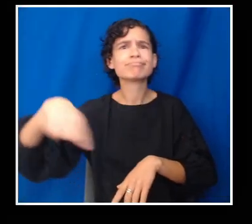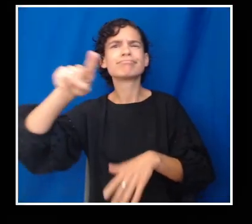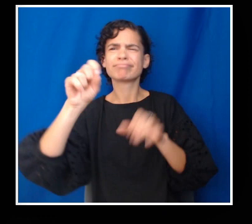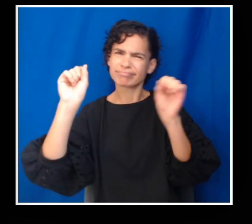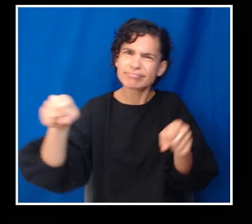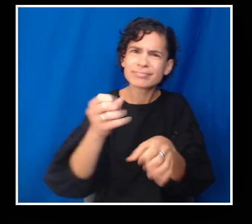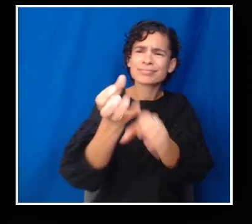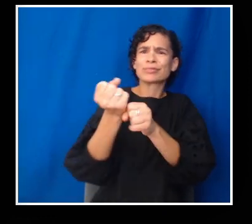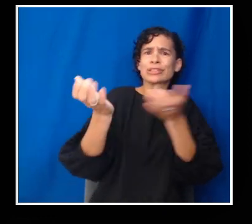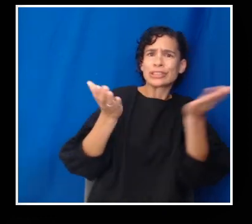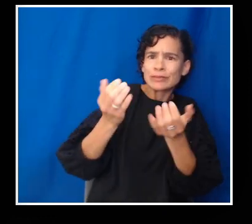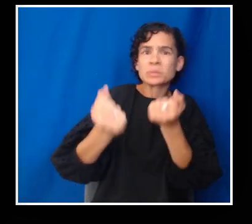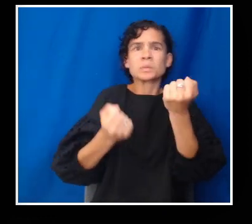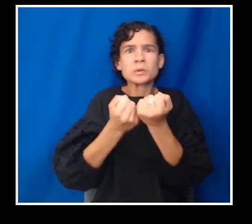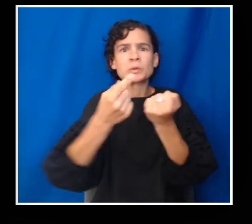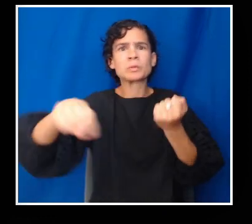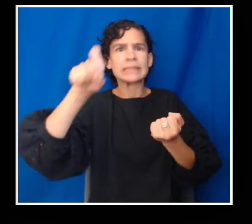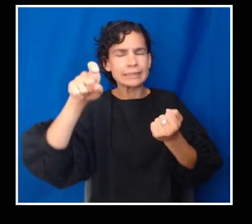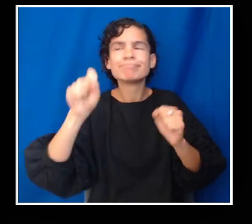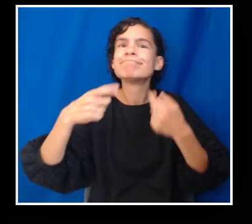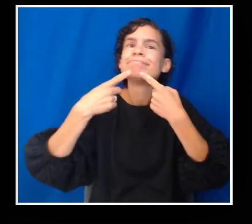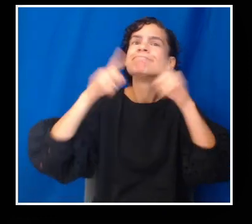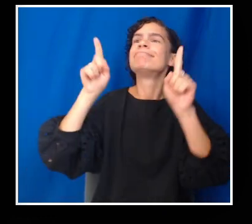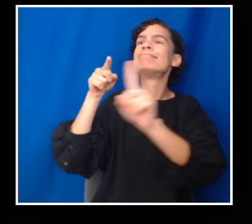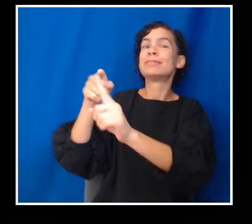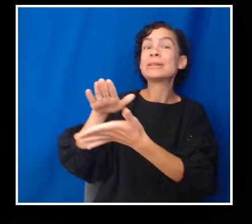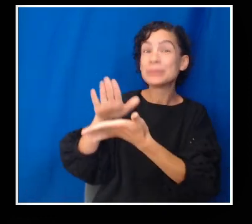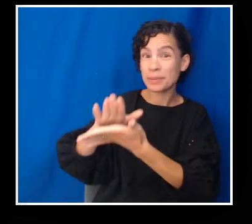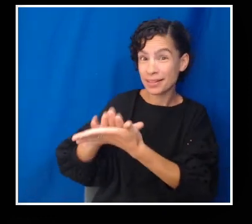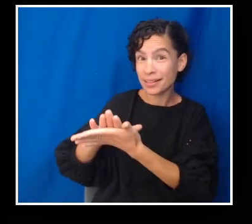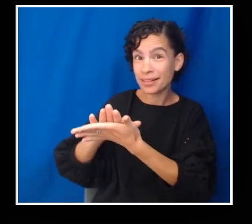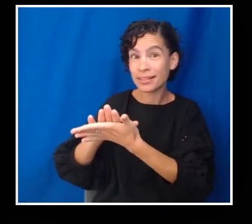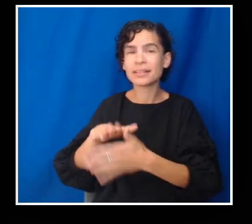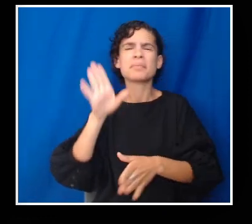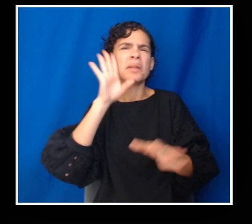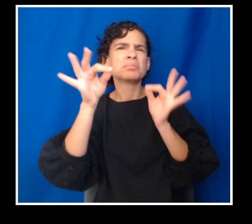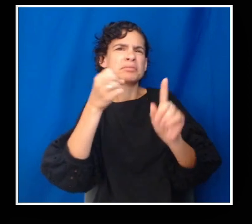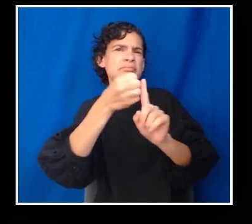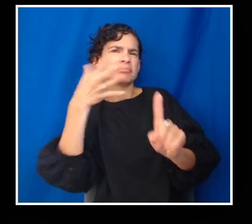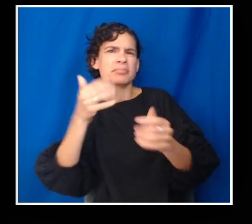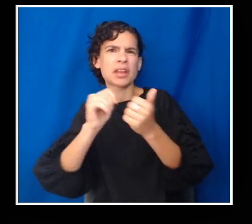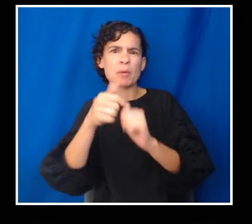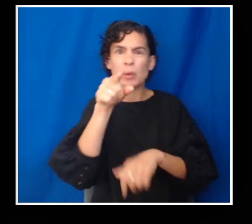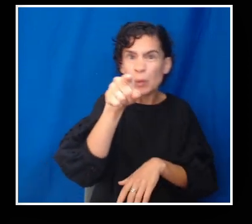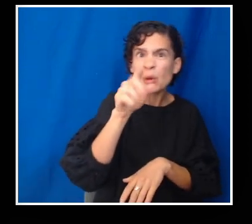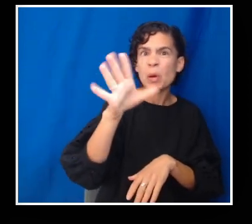You have the right to the services and supports you need to achieve success at school. Here’s how you, your parents, and your school